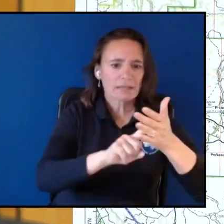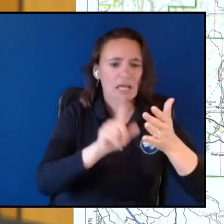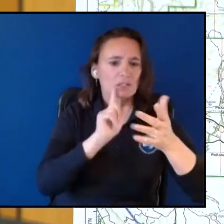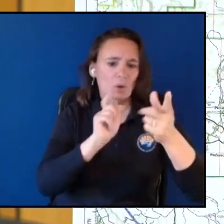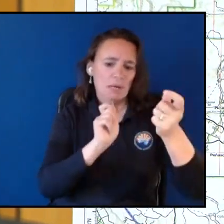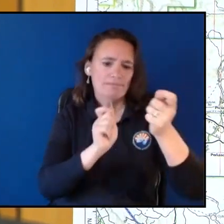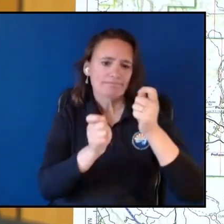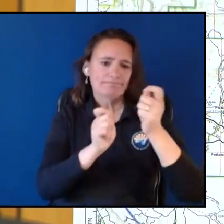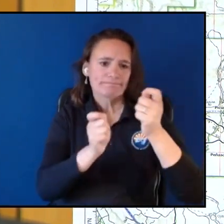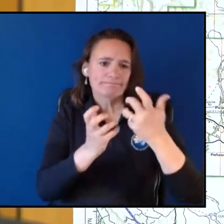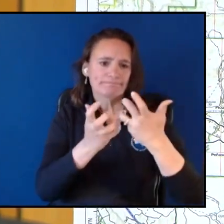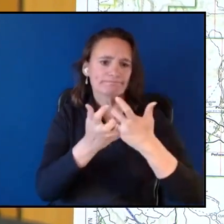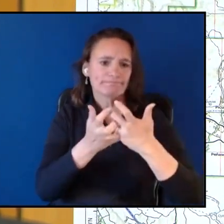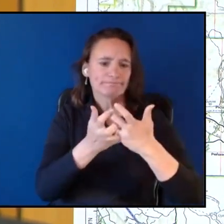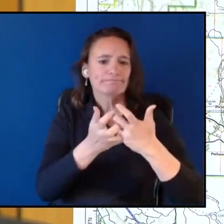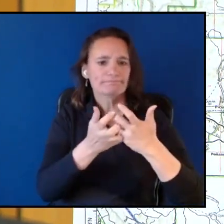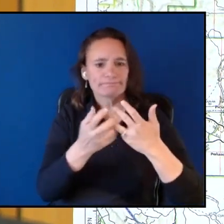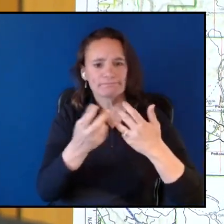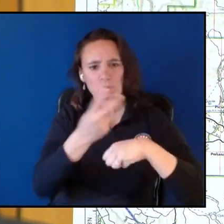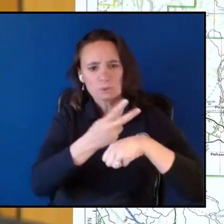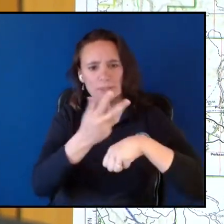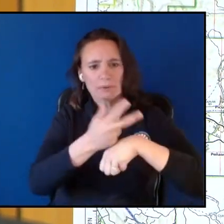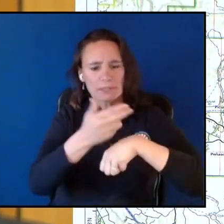that line location so it accurately reflects where that